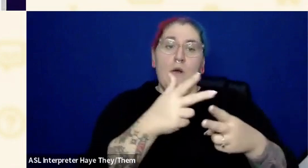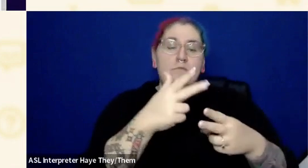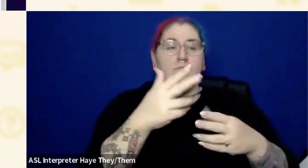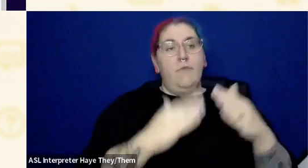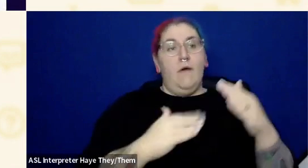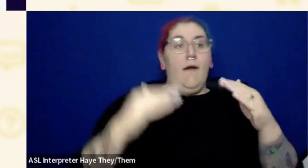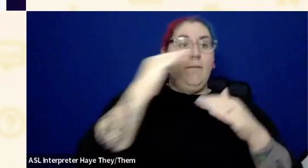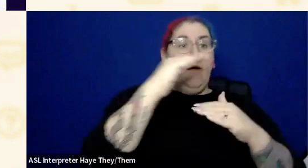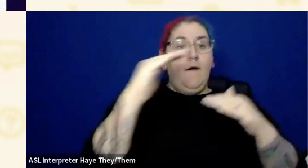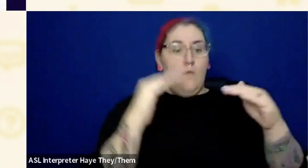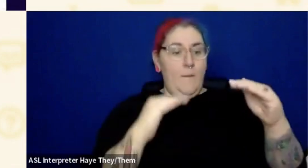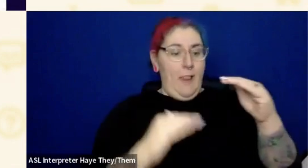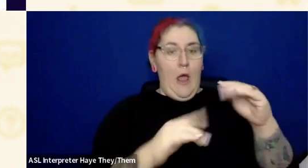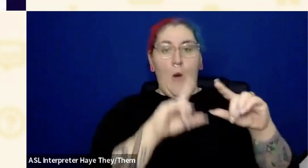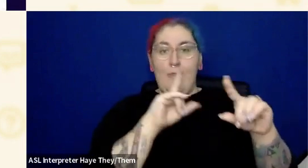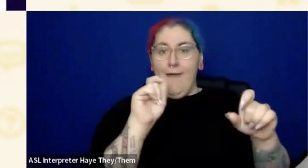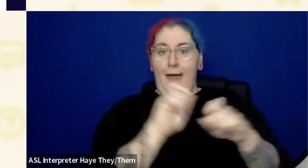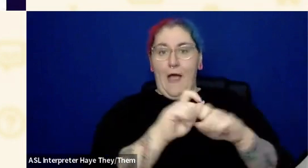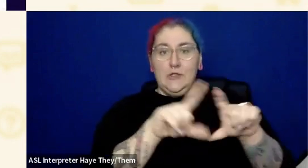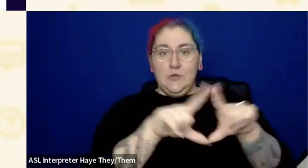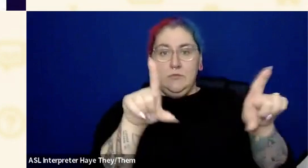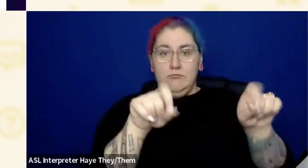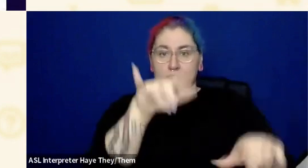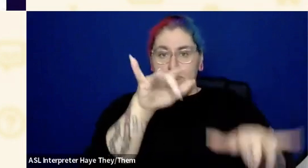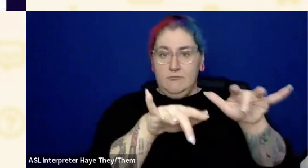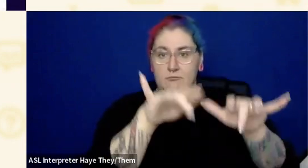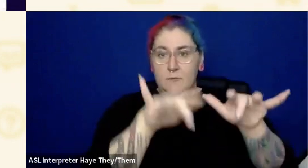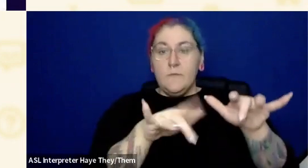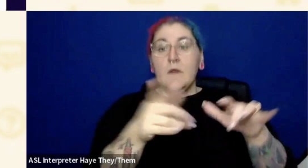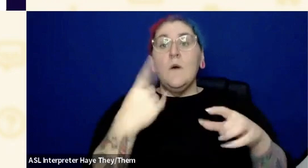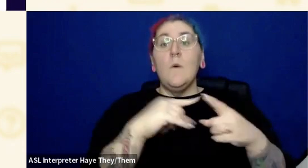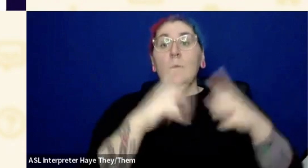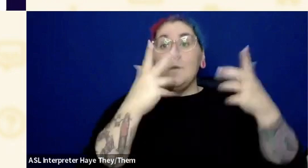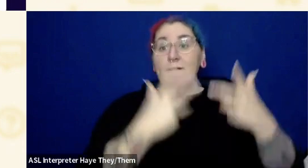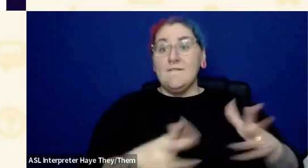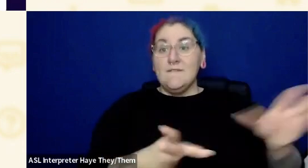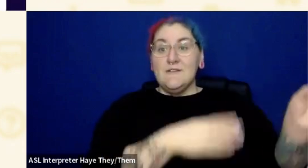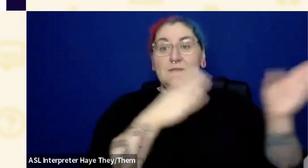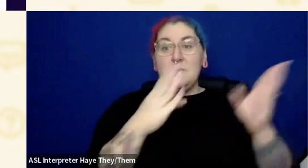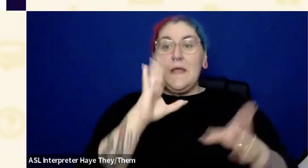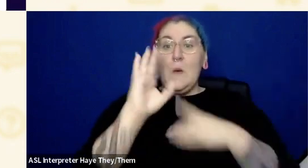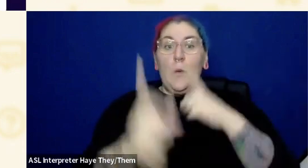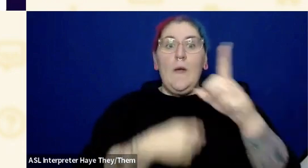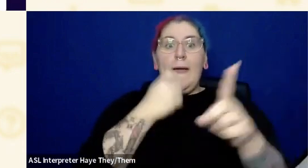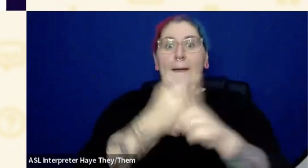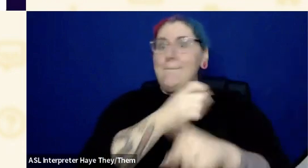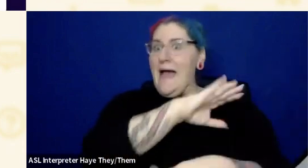And once we do that, that is going to impact all of the fields